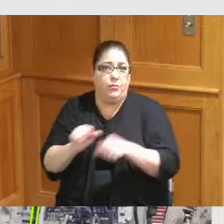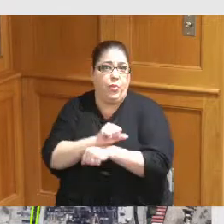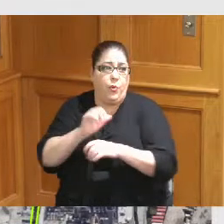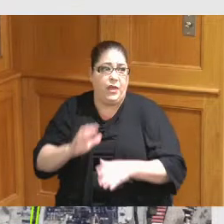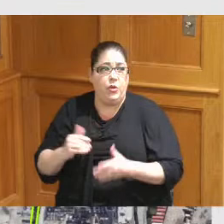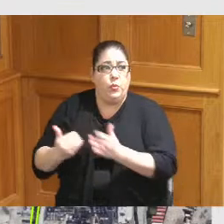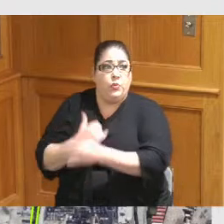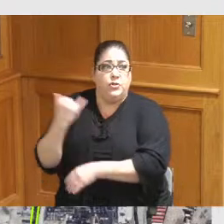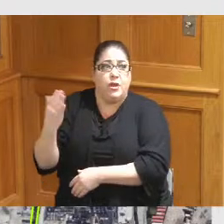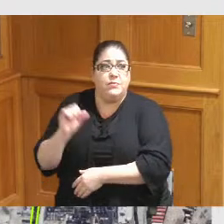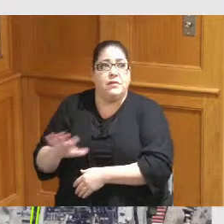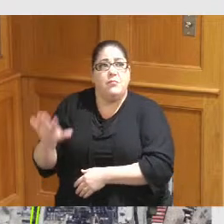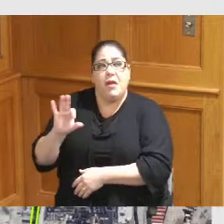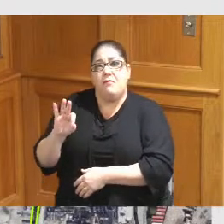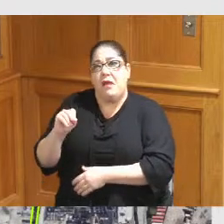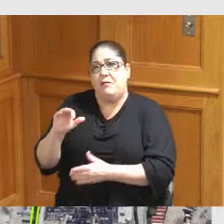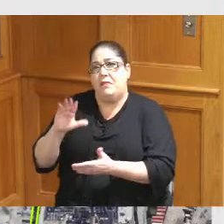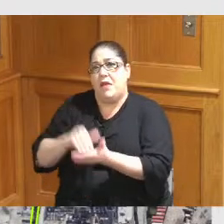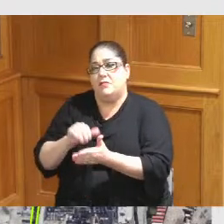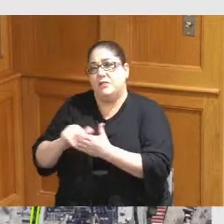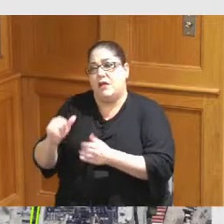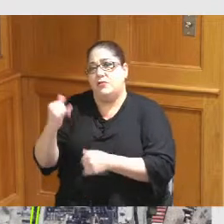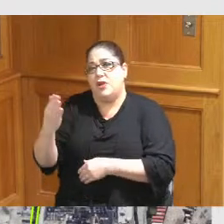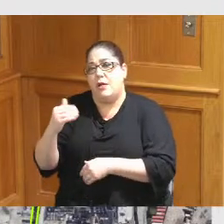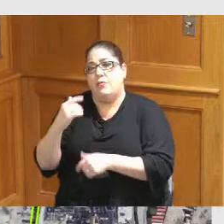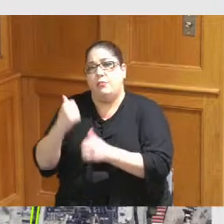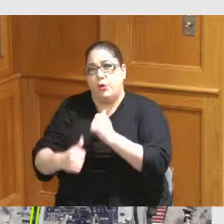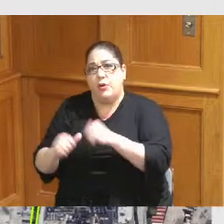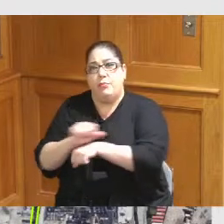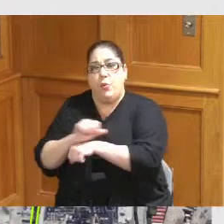jobs are I think close to ninety thousand dollars for employees so they're very high paying jobs